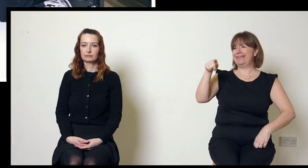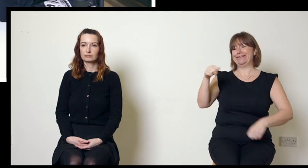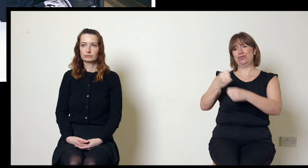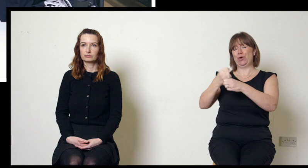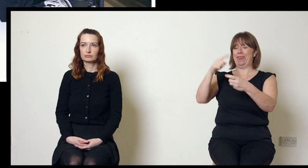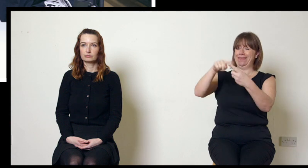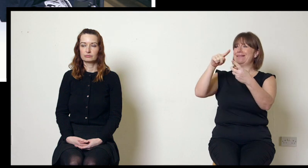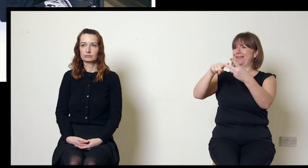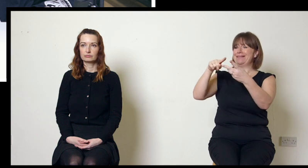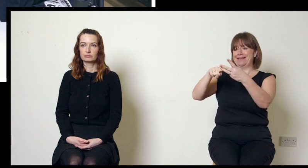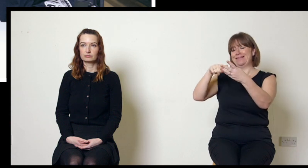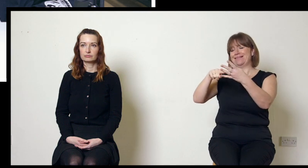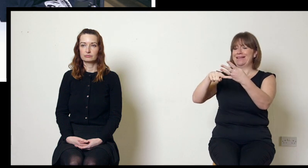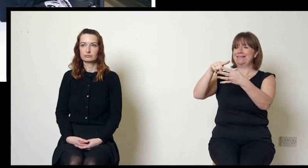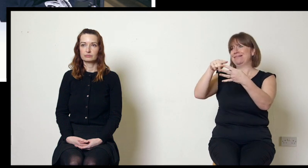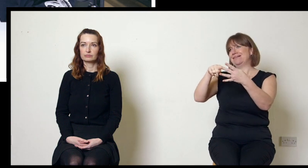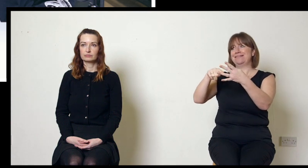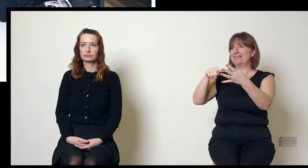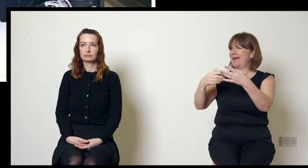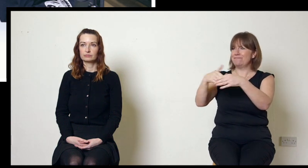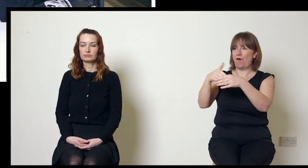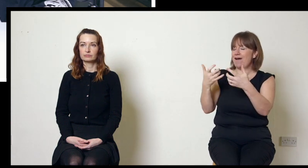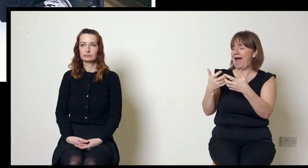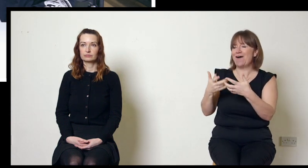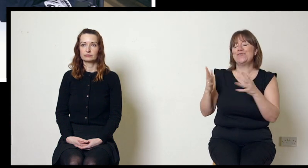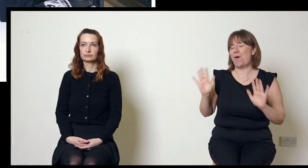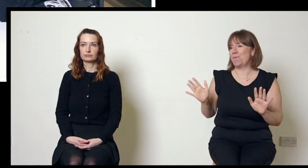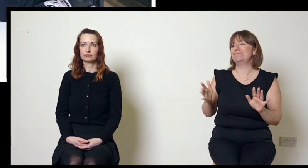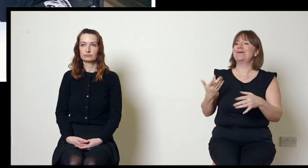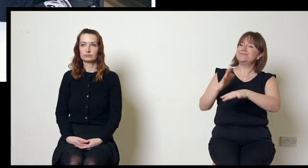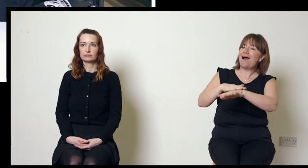and this is what creativity is and this is how you get involved in it.” We spend time asking people what they want to do,